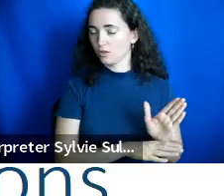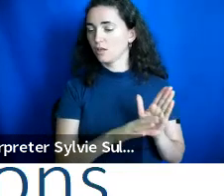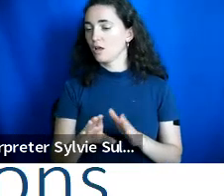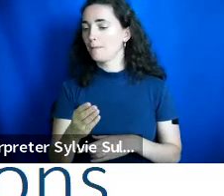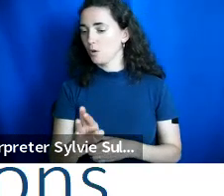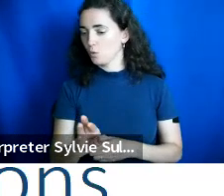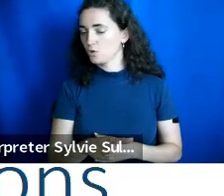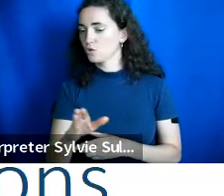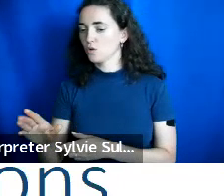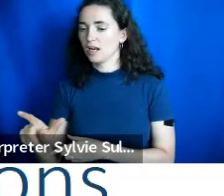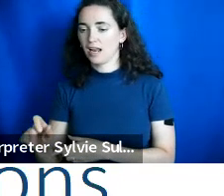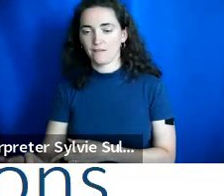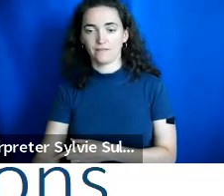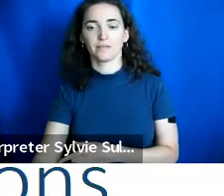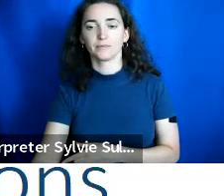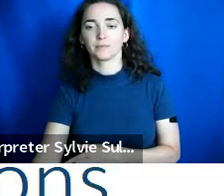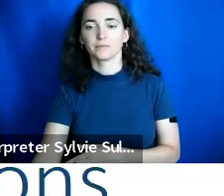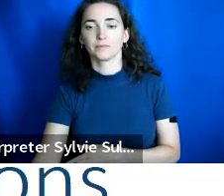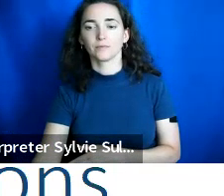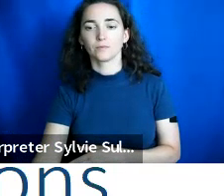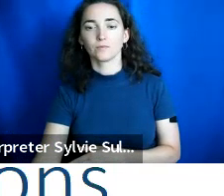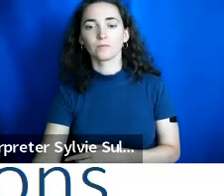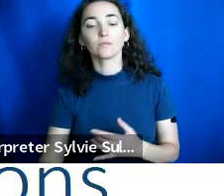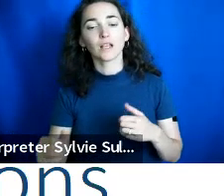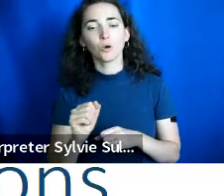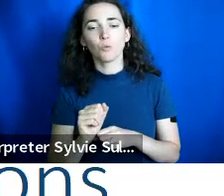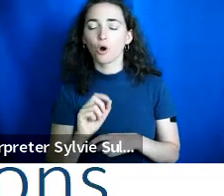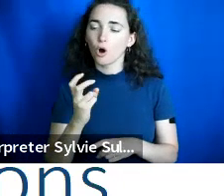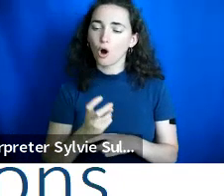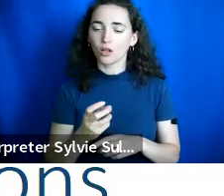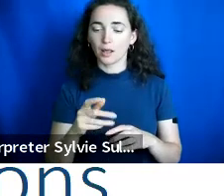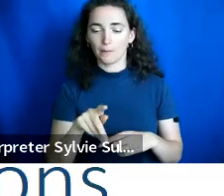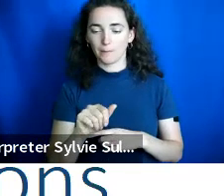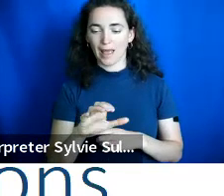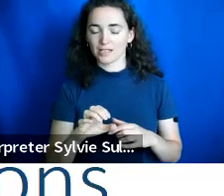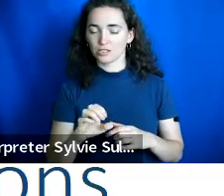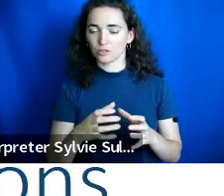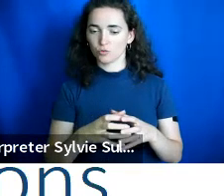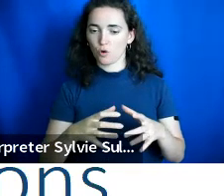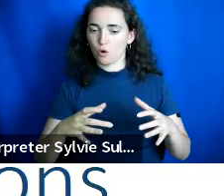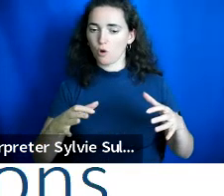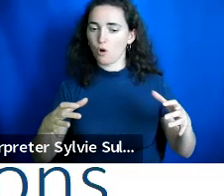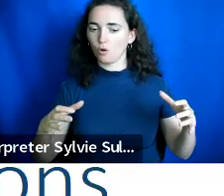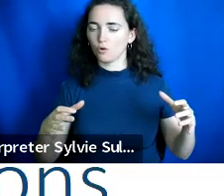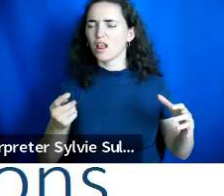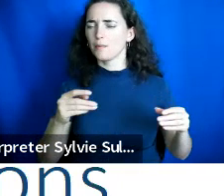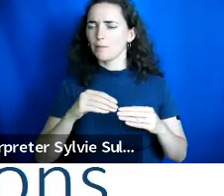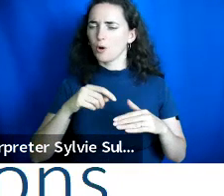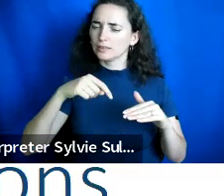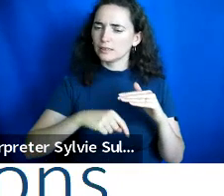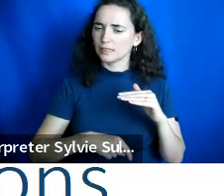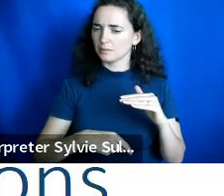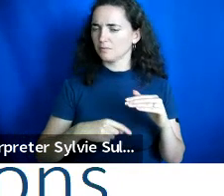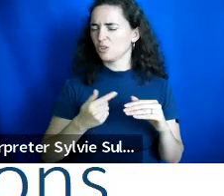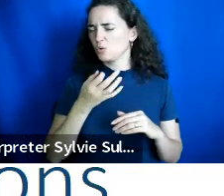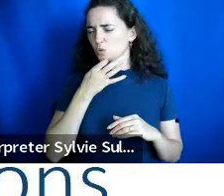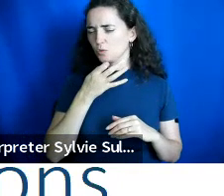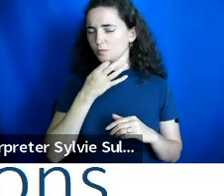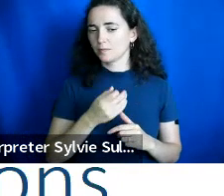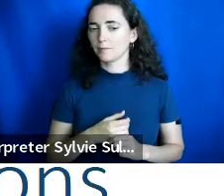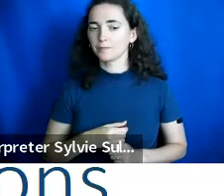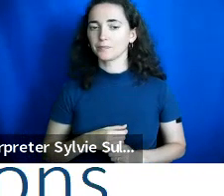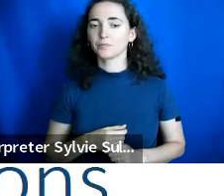Baton rouge and lafayette and We're working really hard right now, to expand pace. so we'll go into a little bit more detail about pace in just a few minutes.